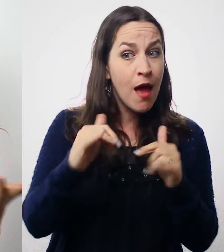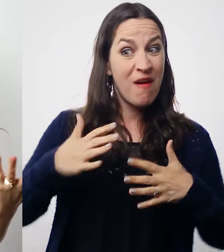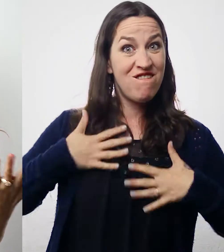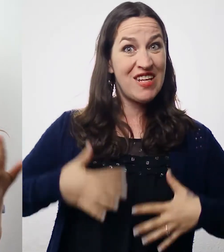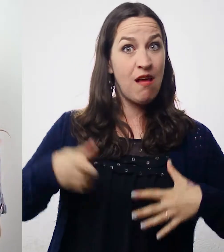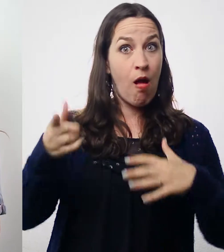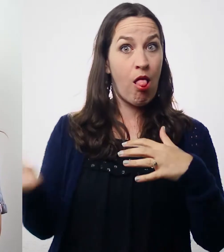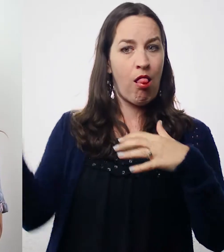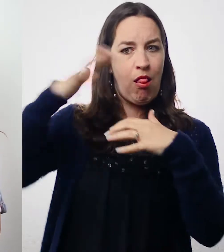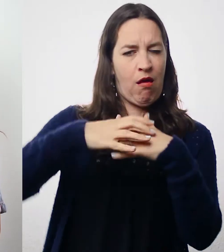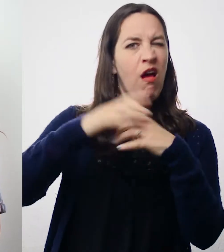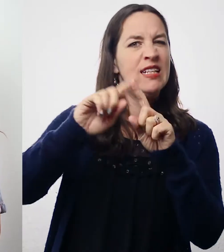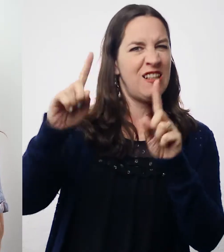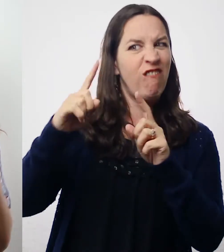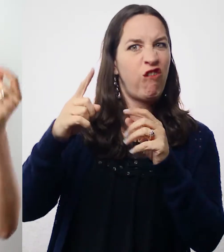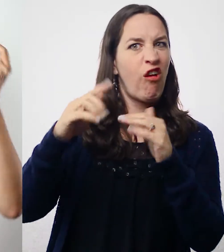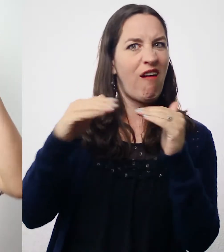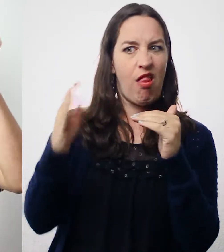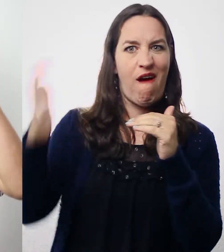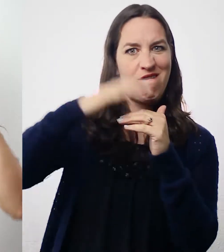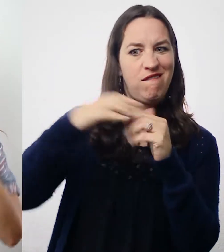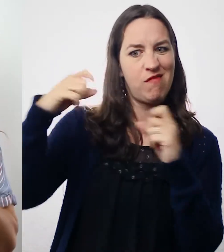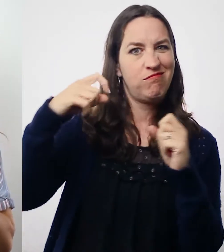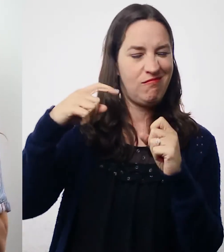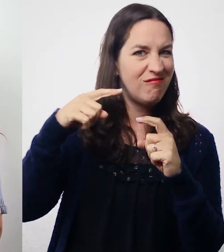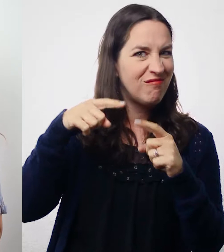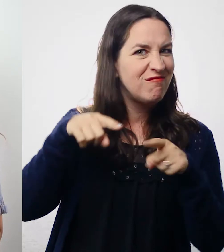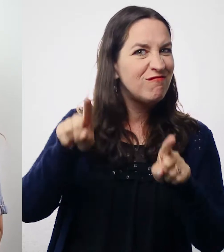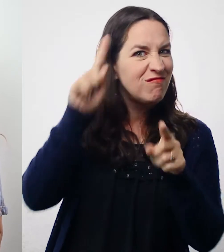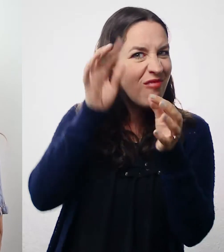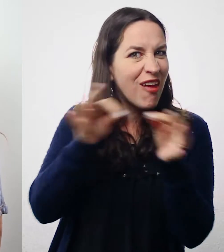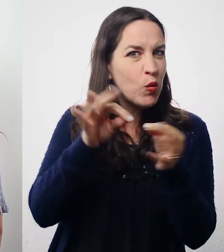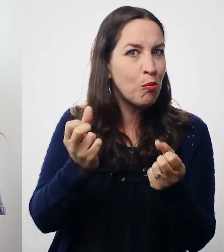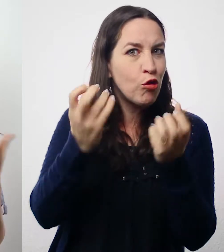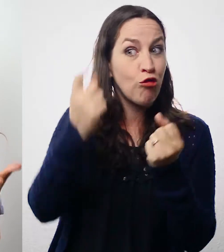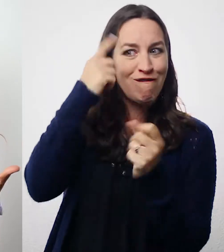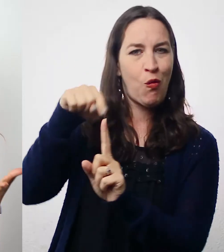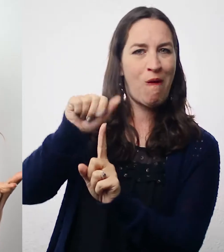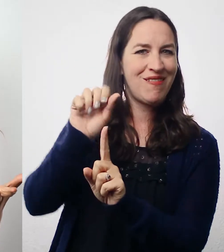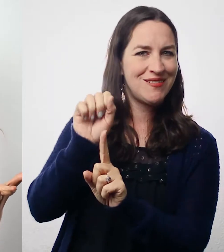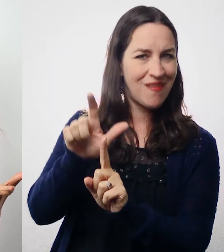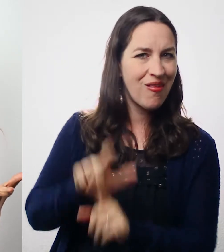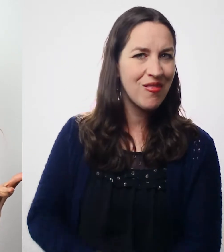a whole other layer of how your brain is working and producing the language. Often we don't think about ASL in terms